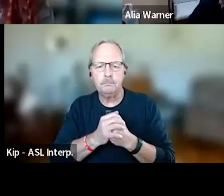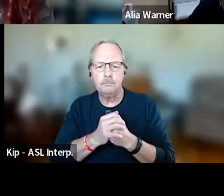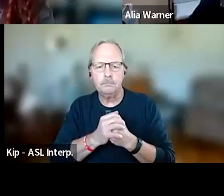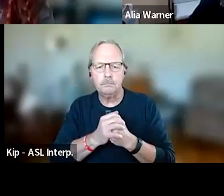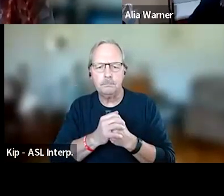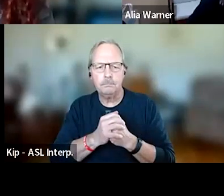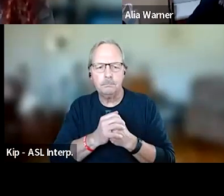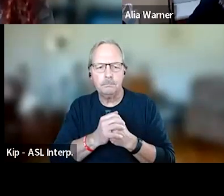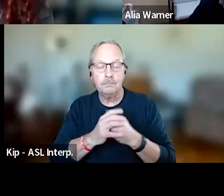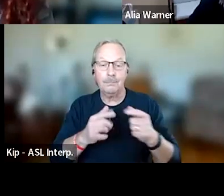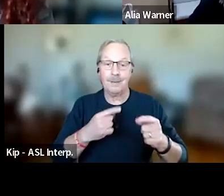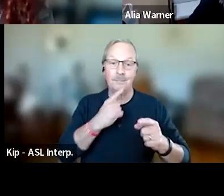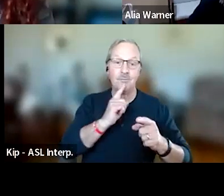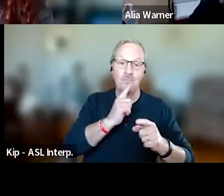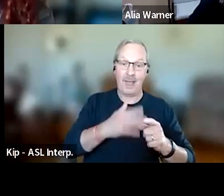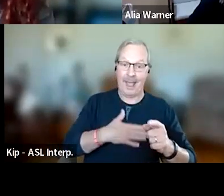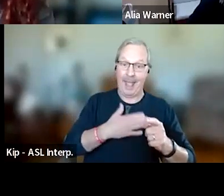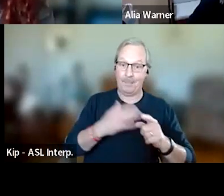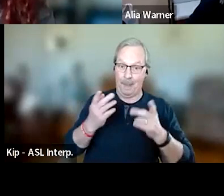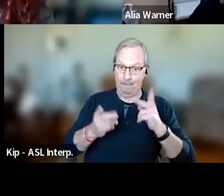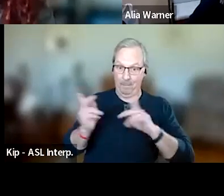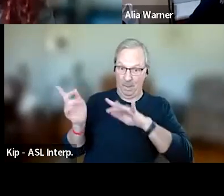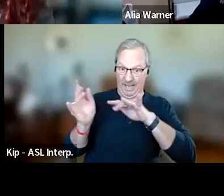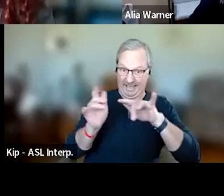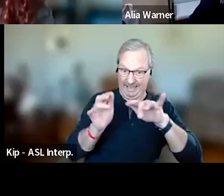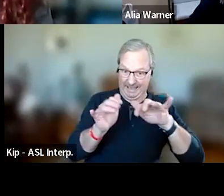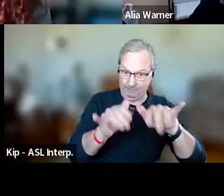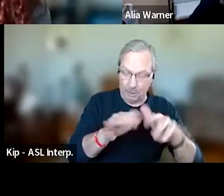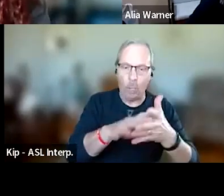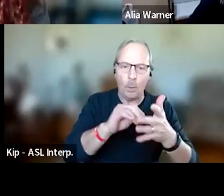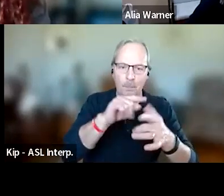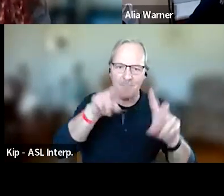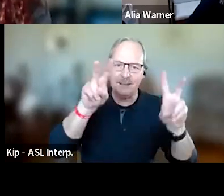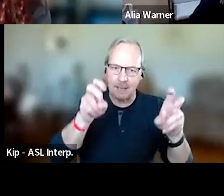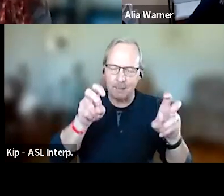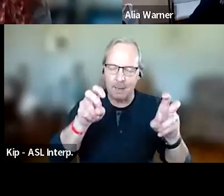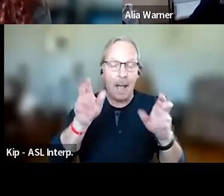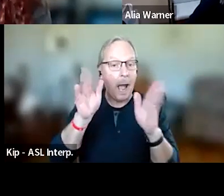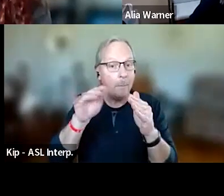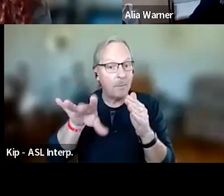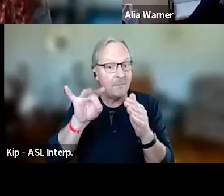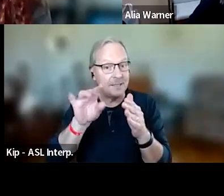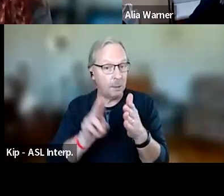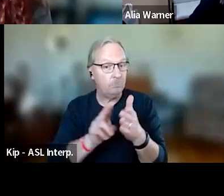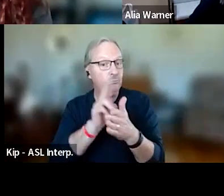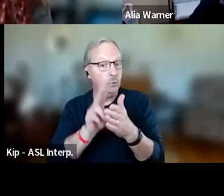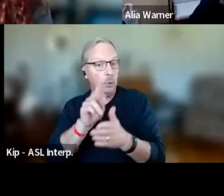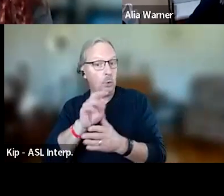I'm just really happy that people came to learn about this topic and I hope that you found some useful tools and insights to take forward to help